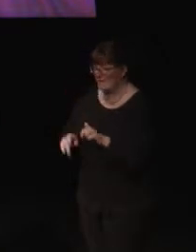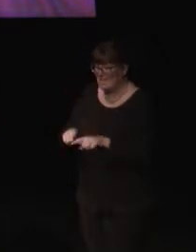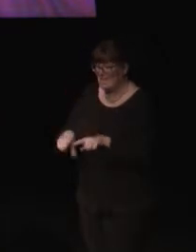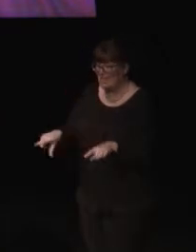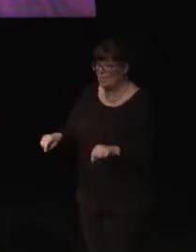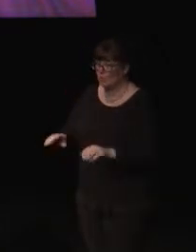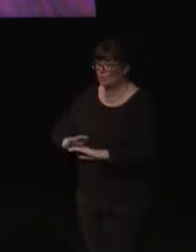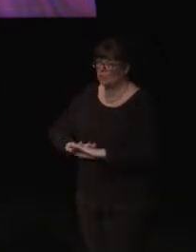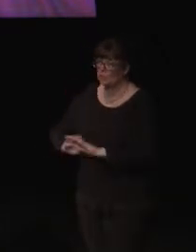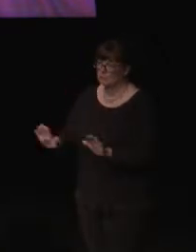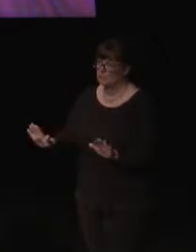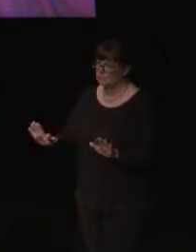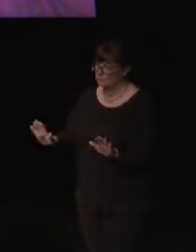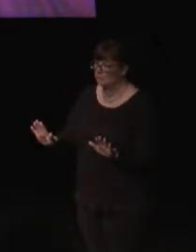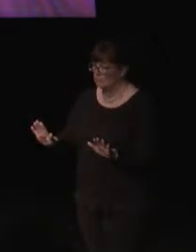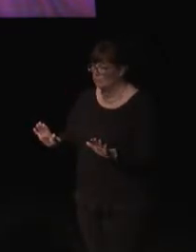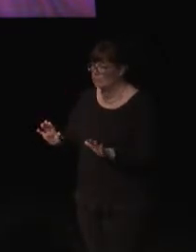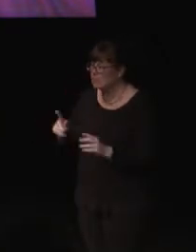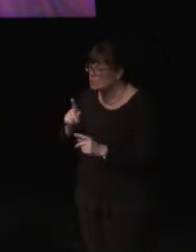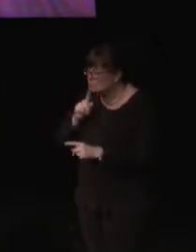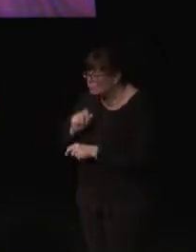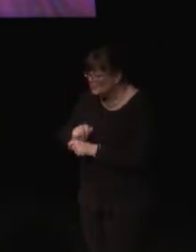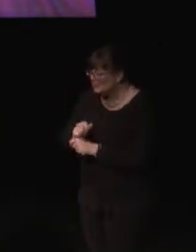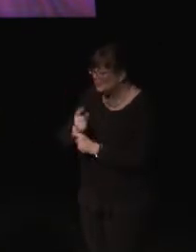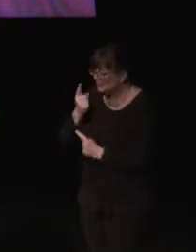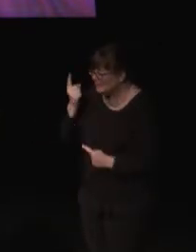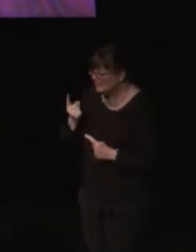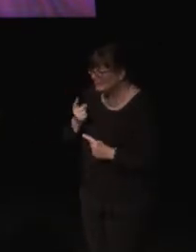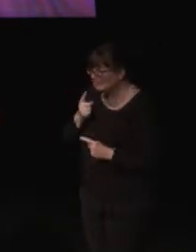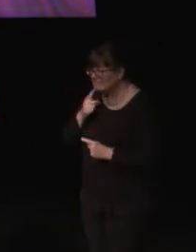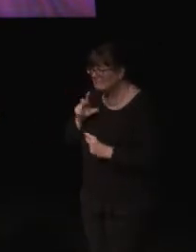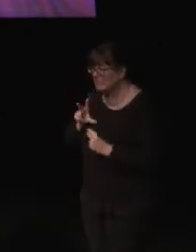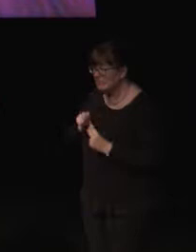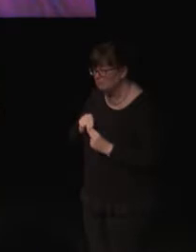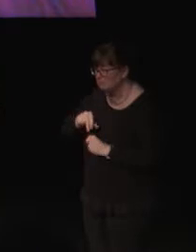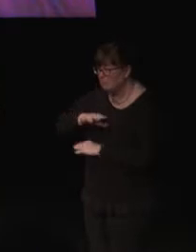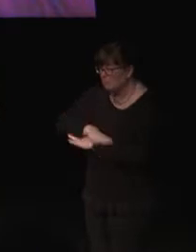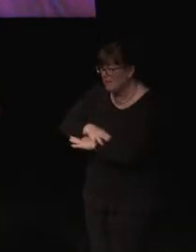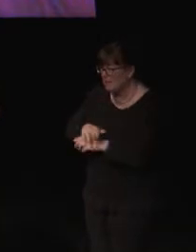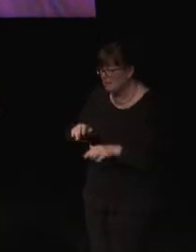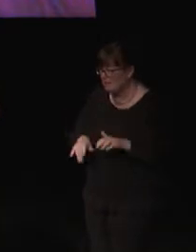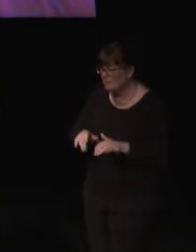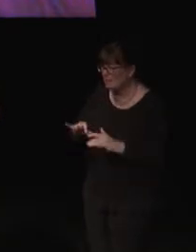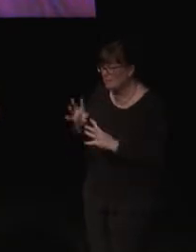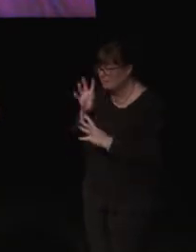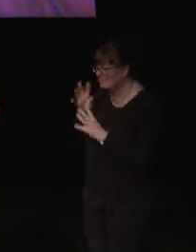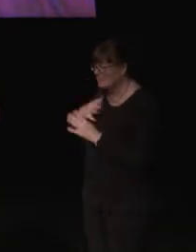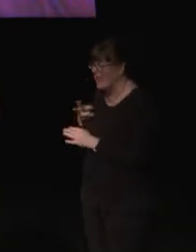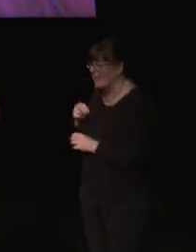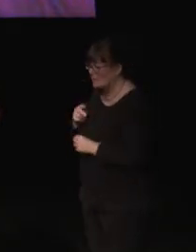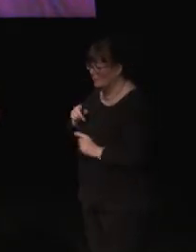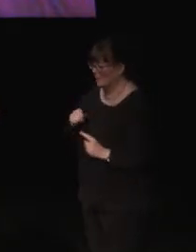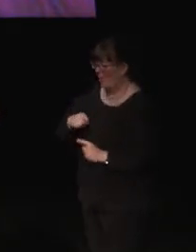Really think about if you wanna use the platform keyboard, and whatever that is, it's probably a pretty good keyboard.